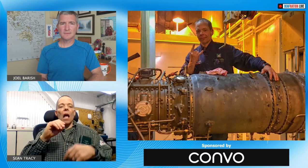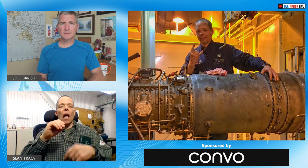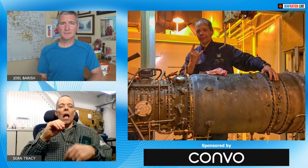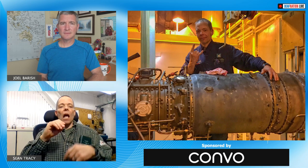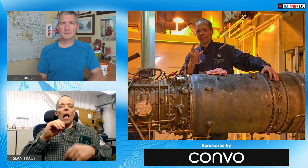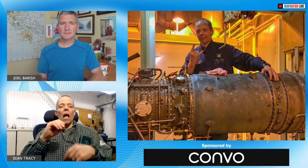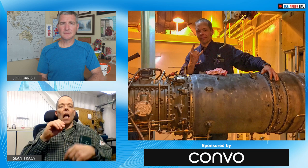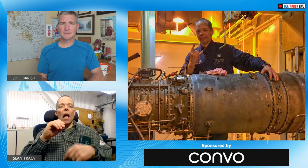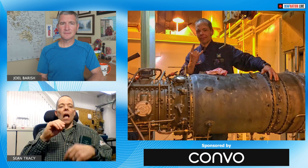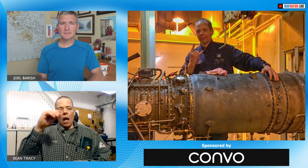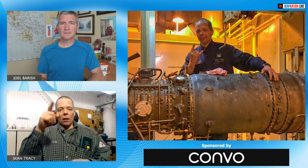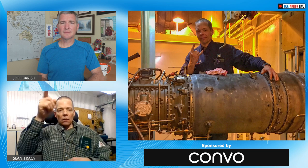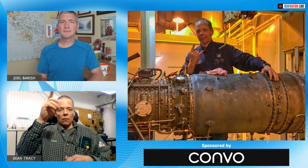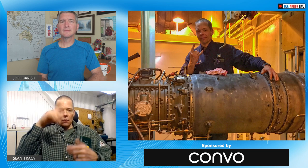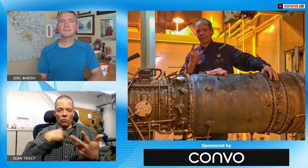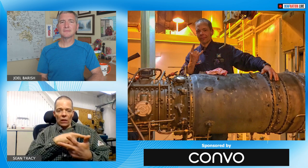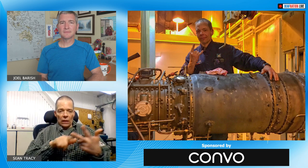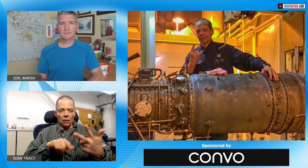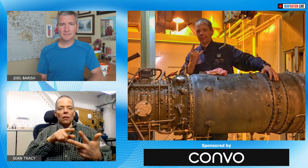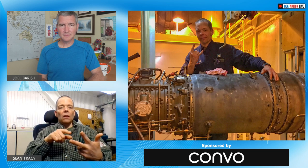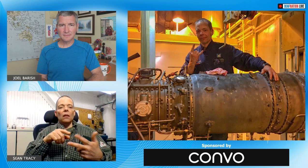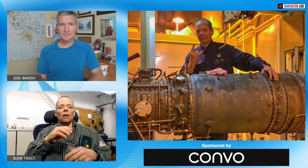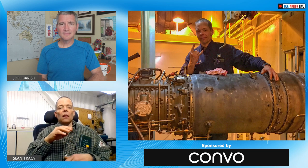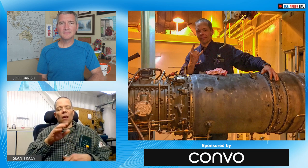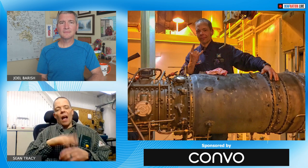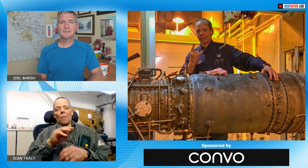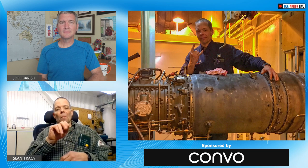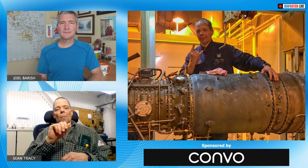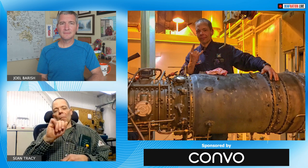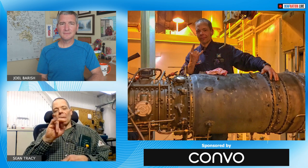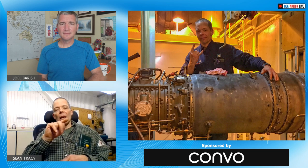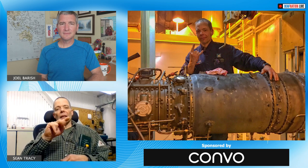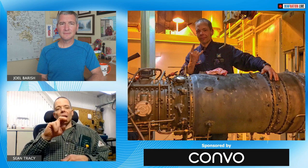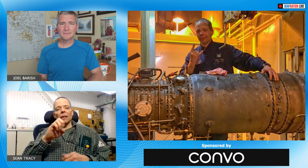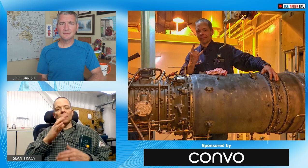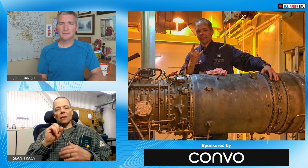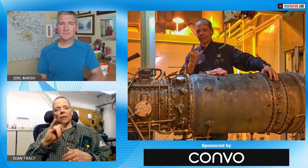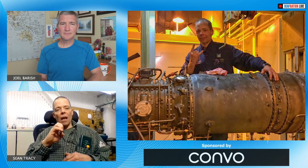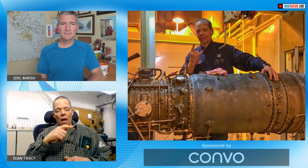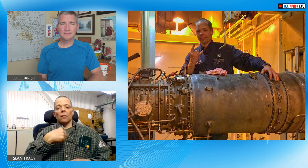we have a mechanic and another guy and we work on the maintenance side of things.